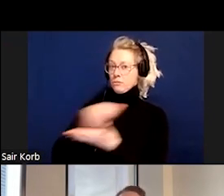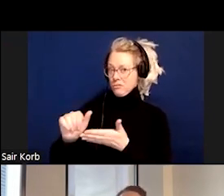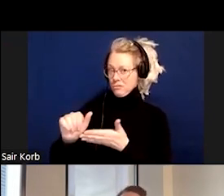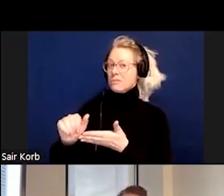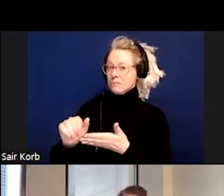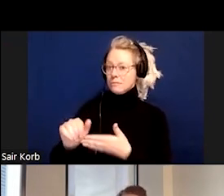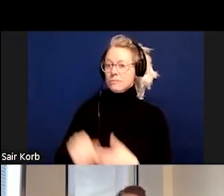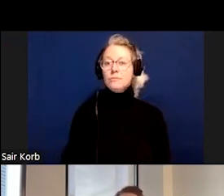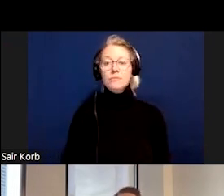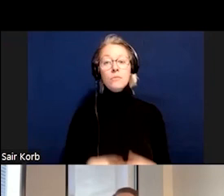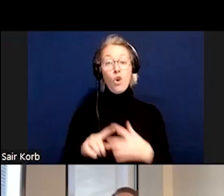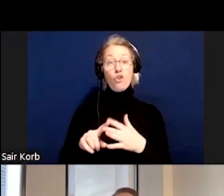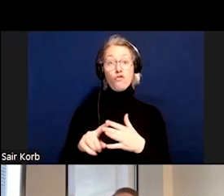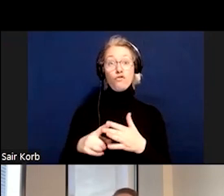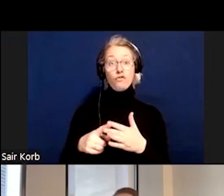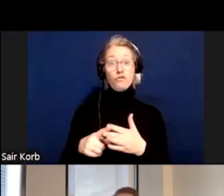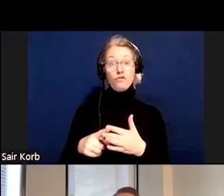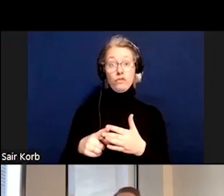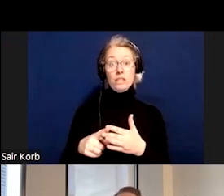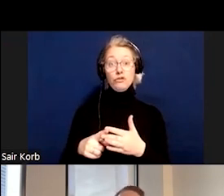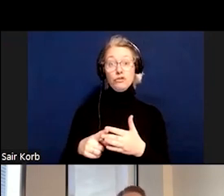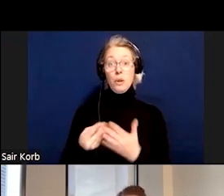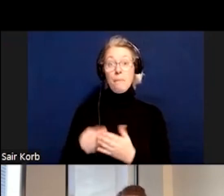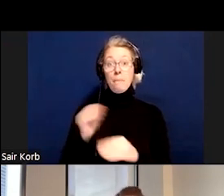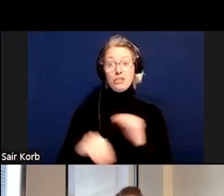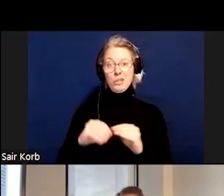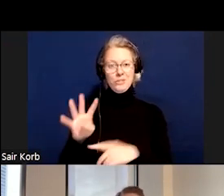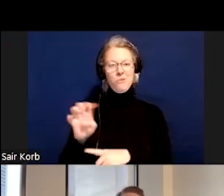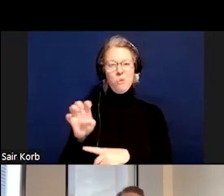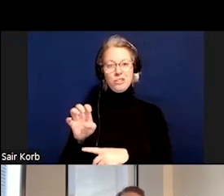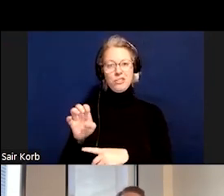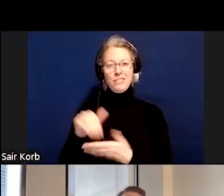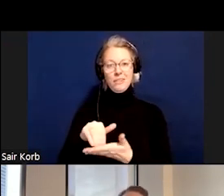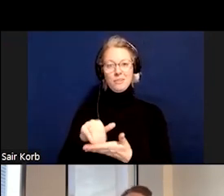The original budget for the Artist Development Microgrant was $400,000, but we were grateful